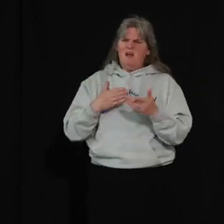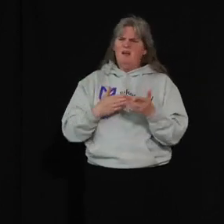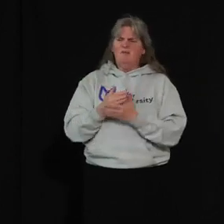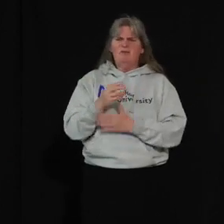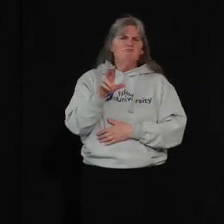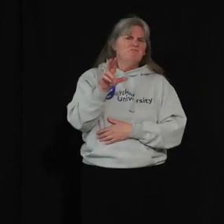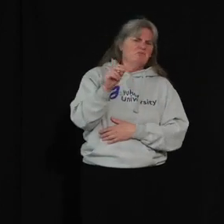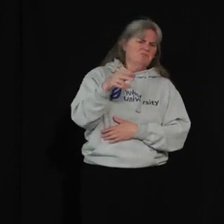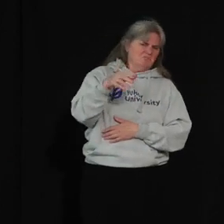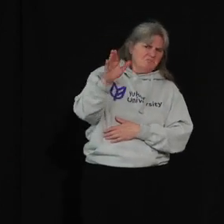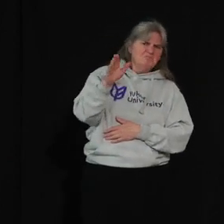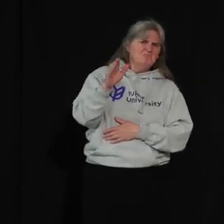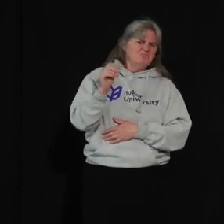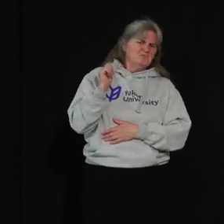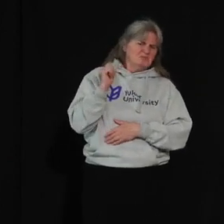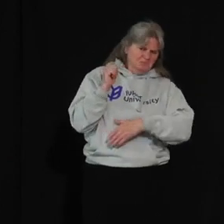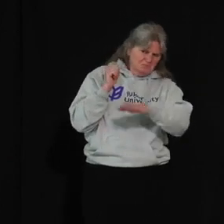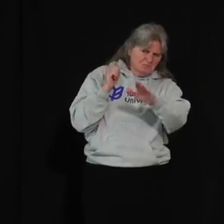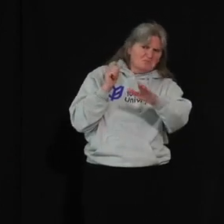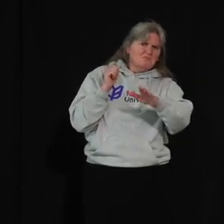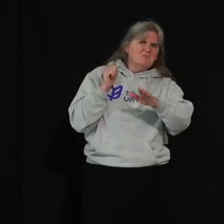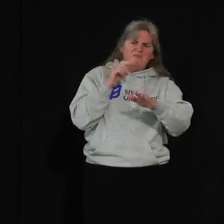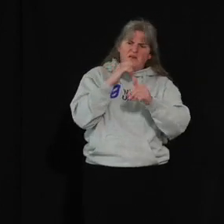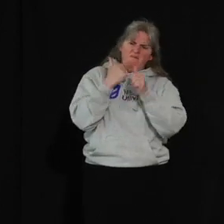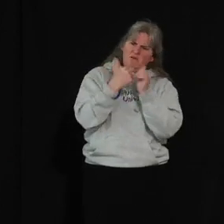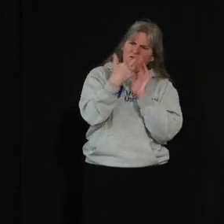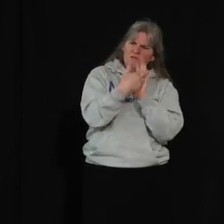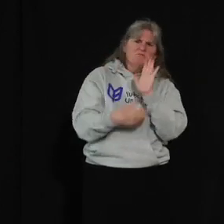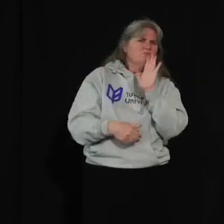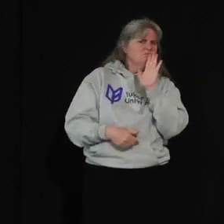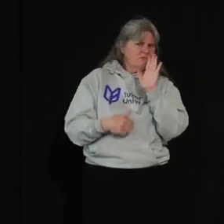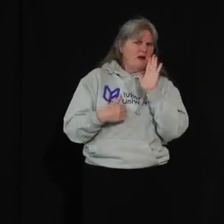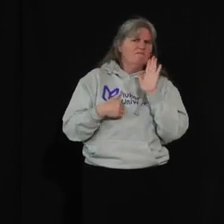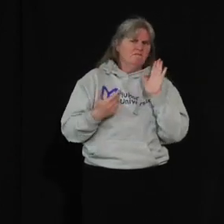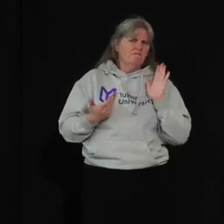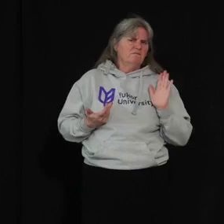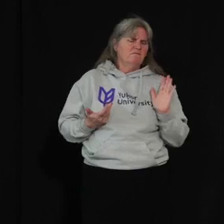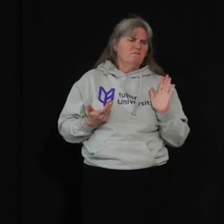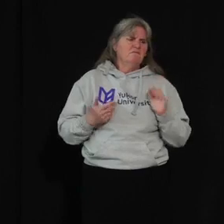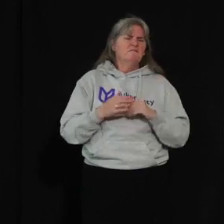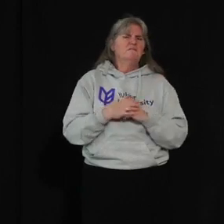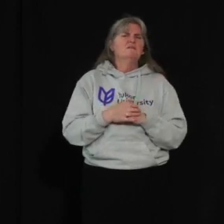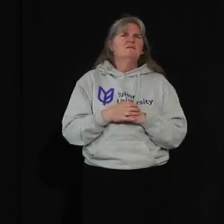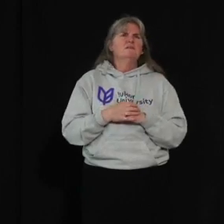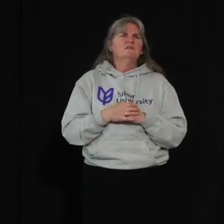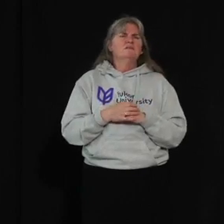the right to refuse a customer.